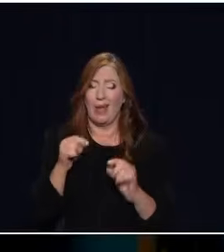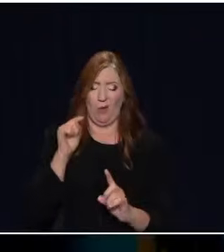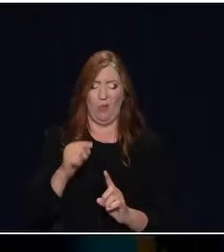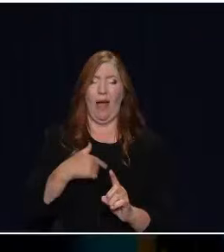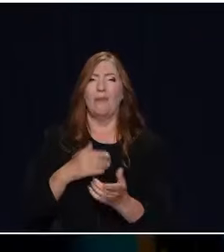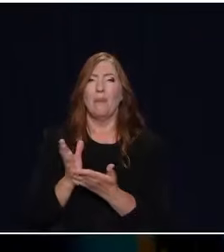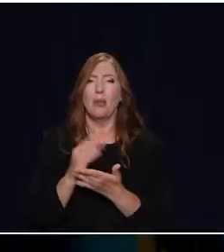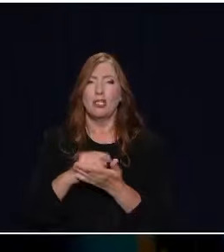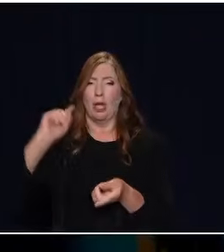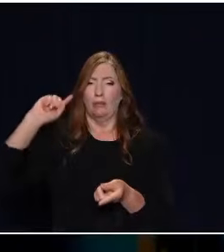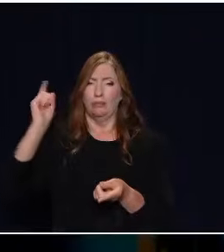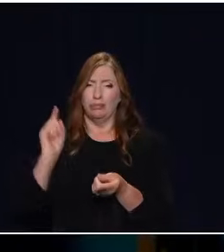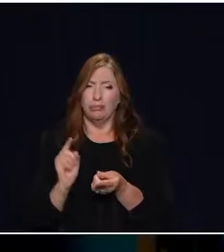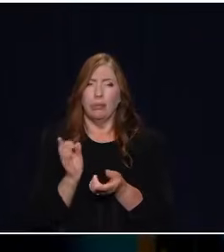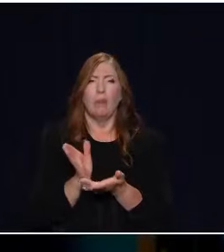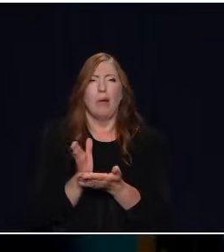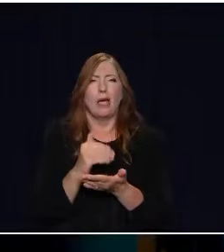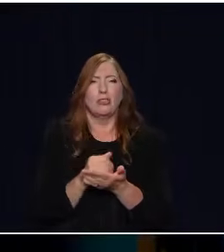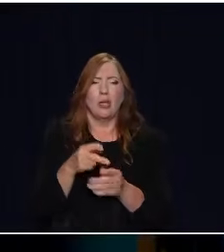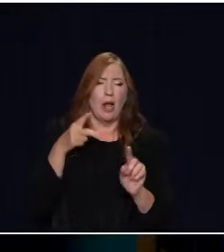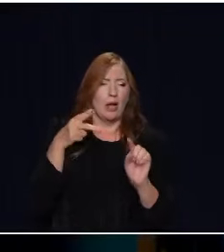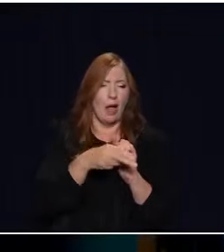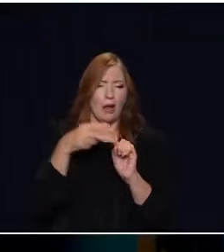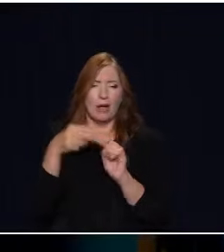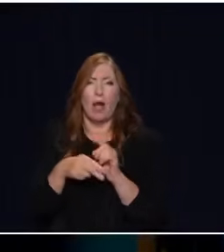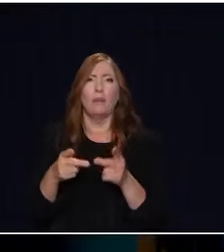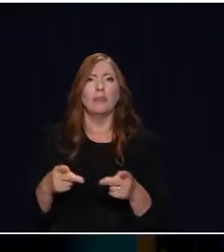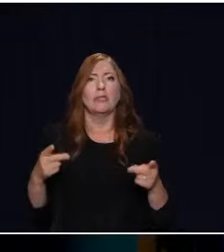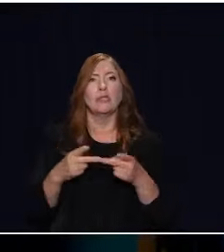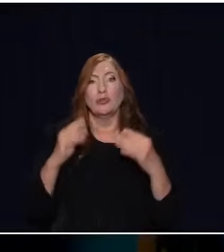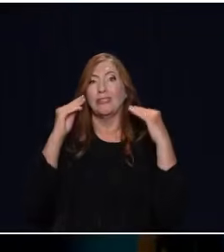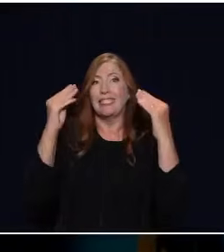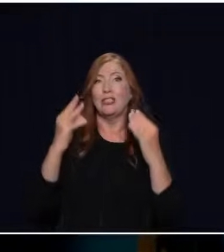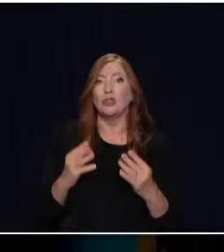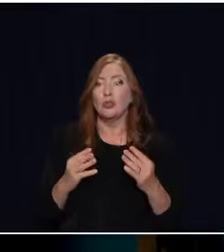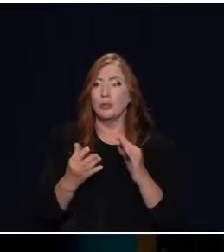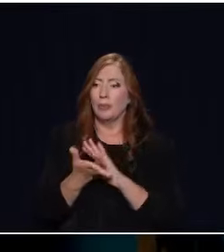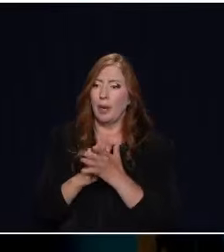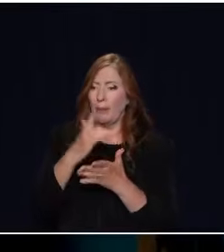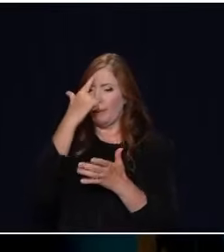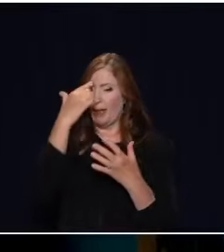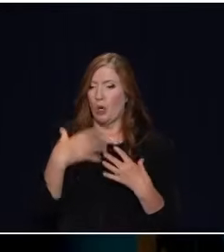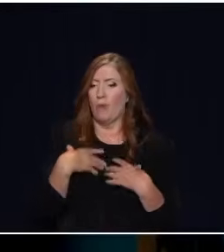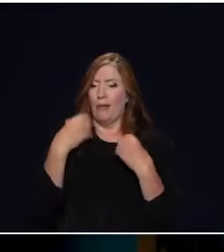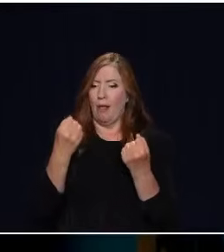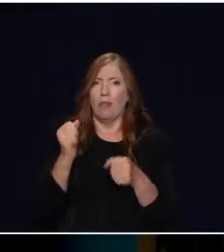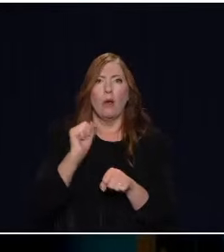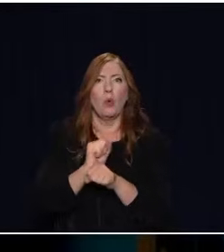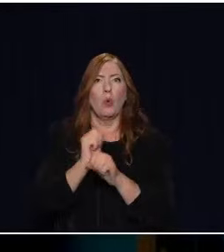A LOT OF SCHOOL DISTRICTS RIGHT NOW ARE PUTTING OUT BUDGETS THAT